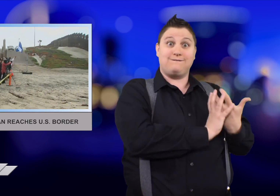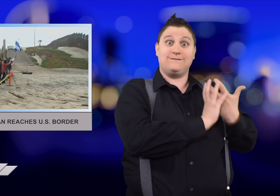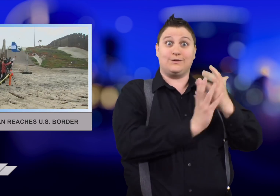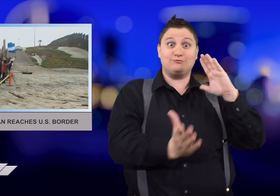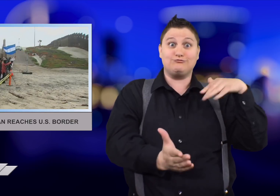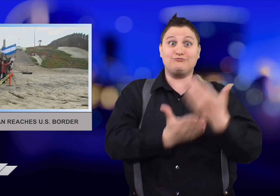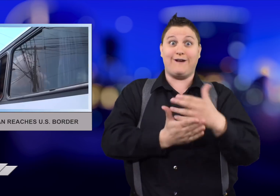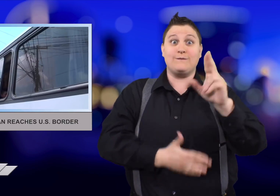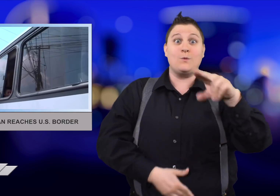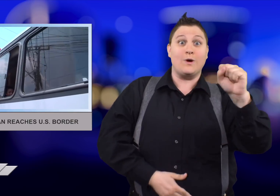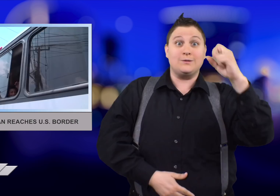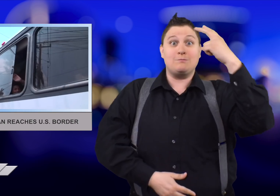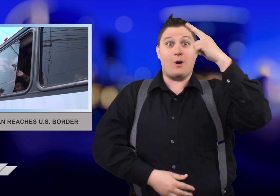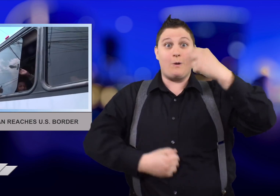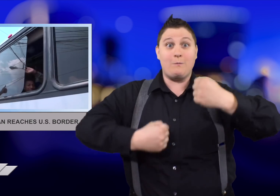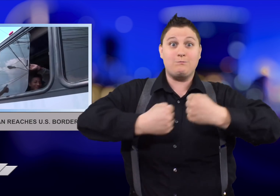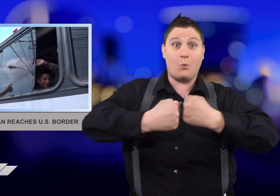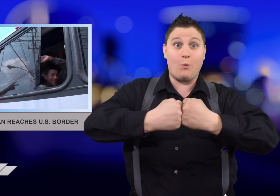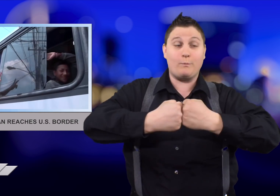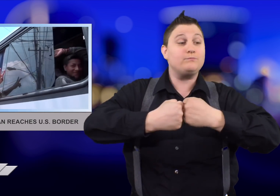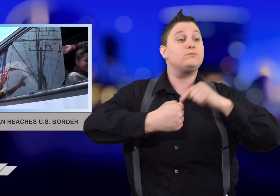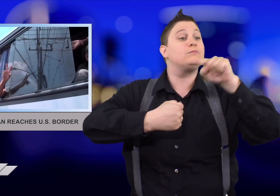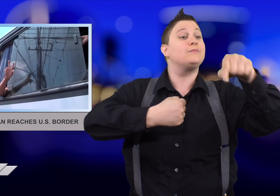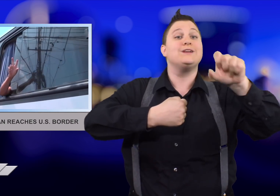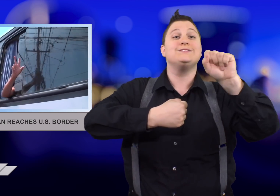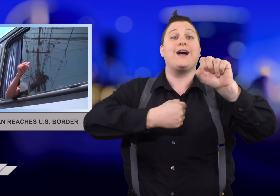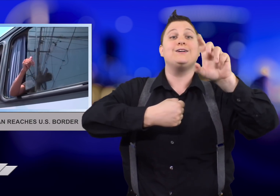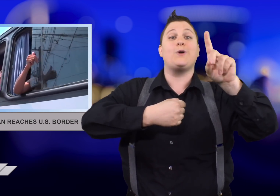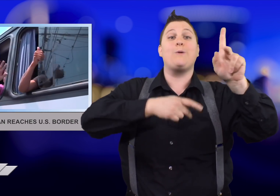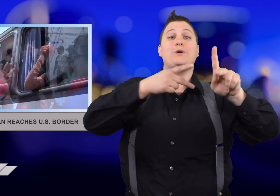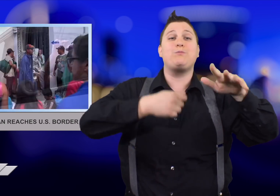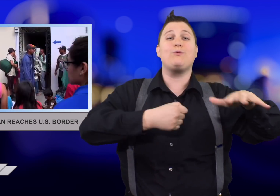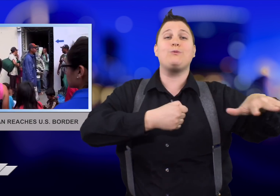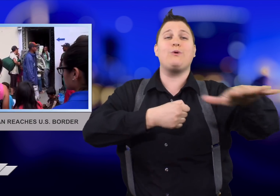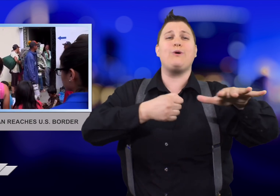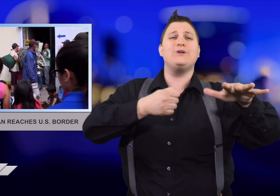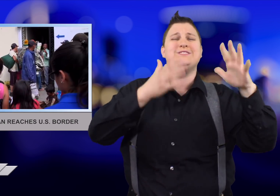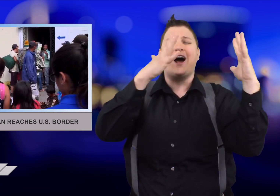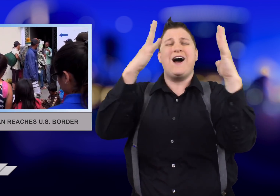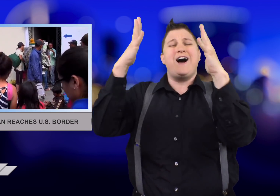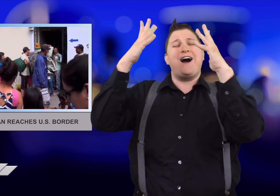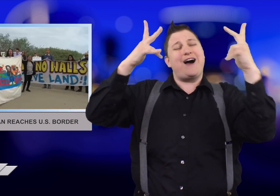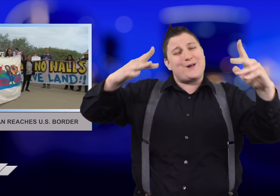As a caravan reached the US-Mexico border supporters on the San Diego side rallied to